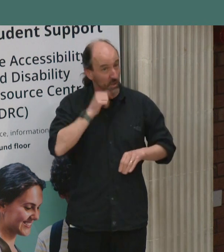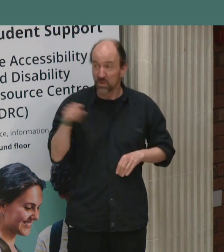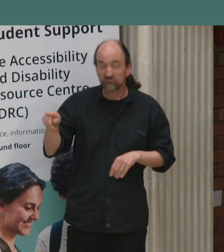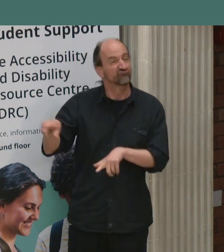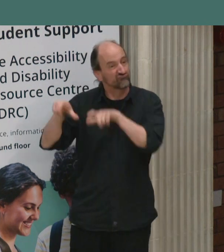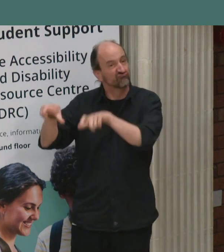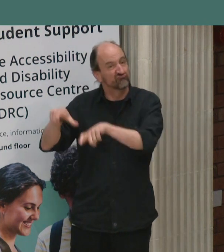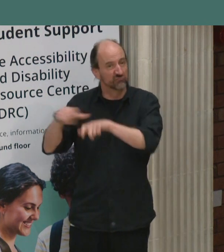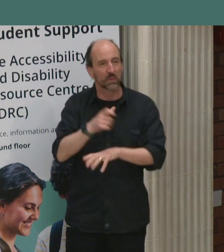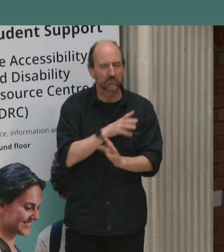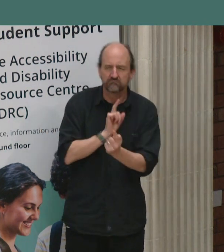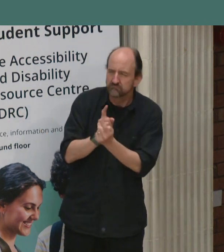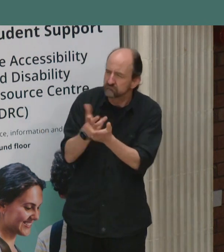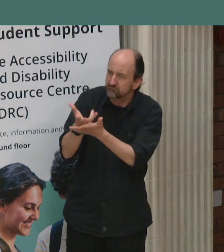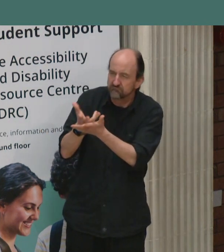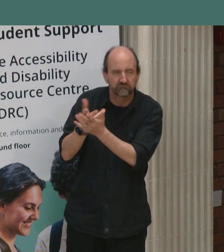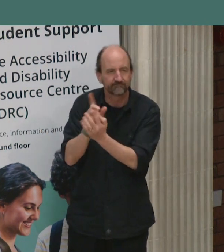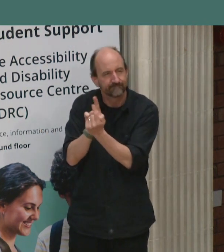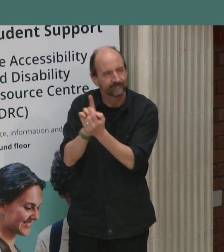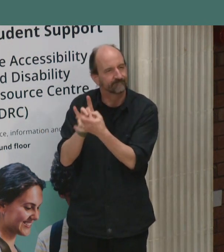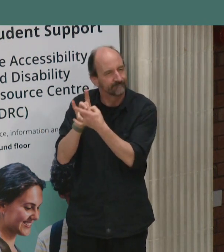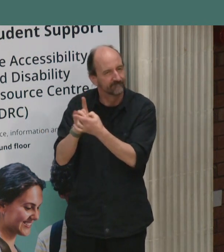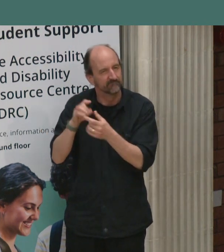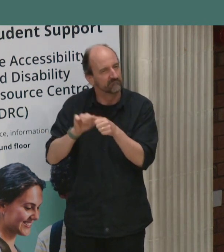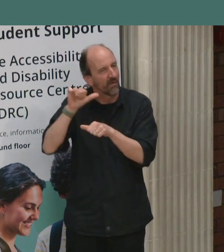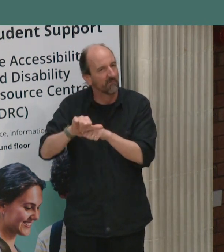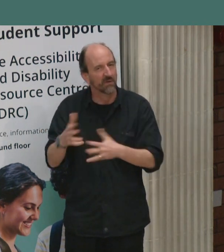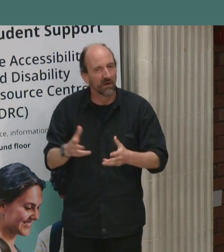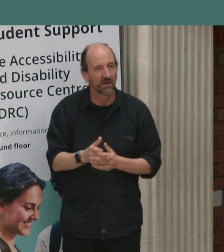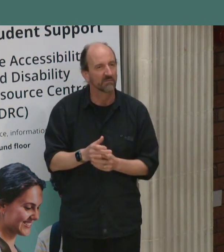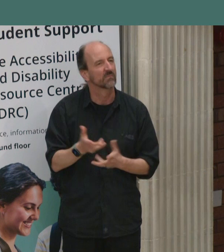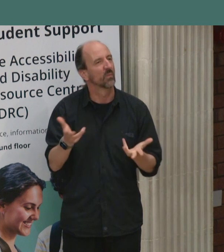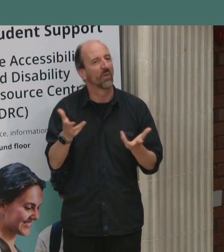people to ask additional, perhaps more personal questions at the drinks reception which takes